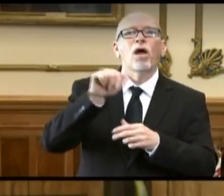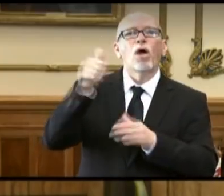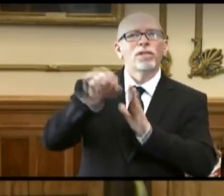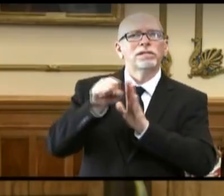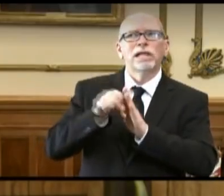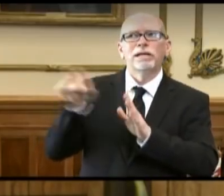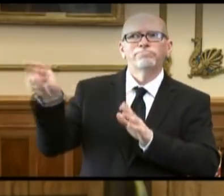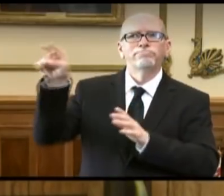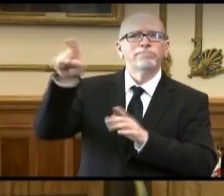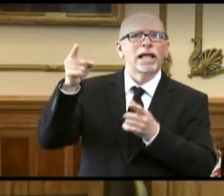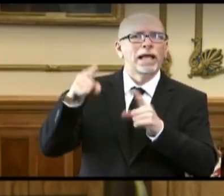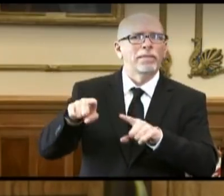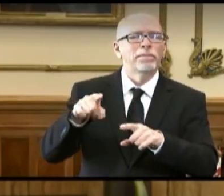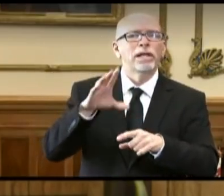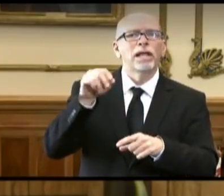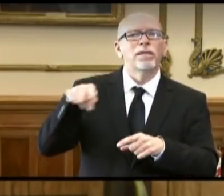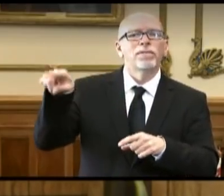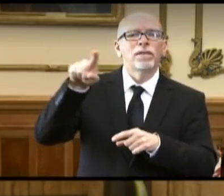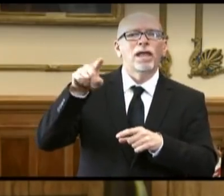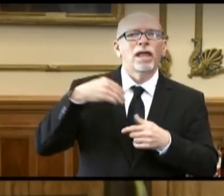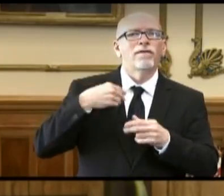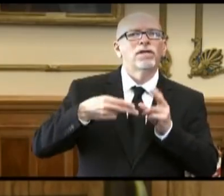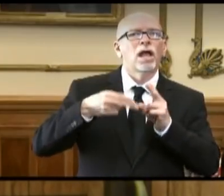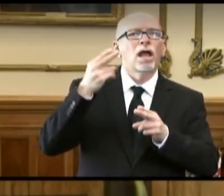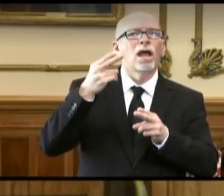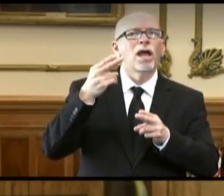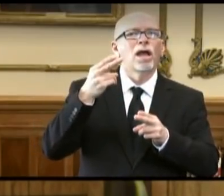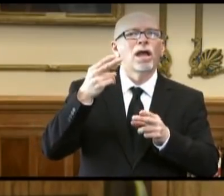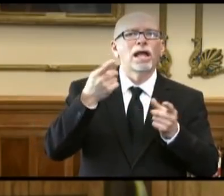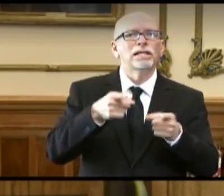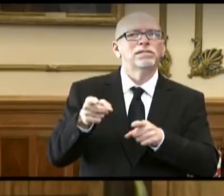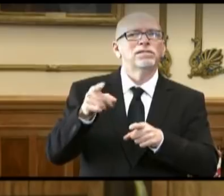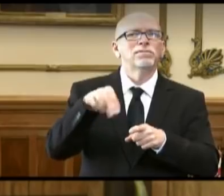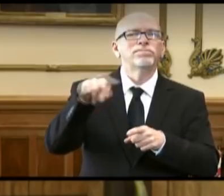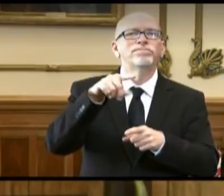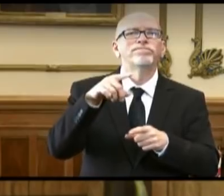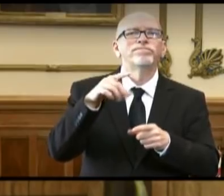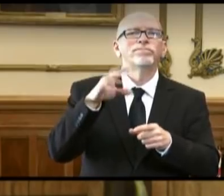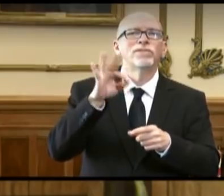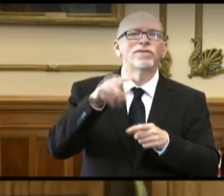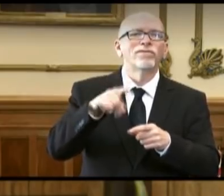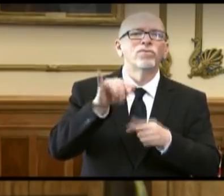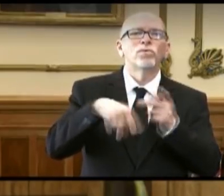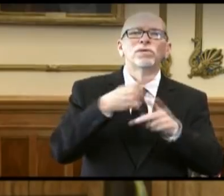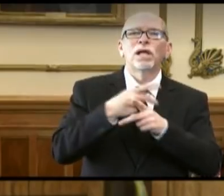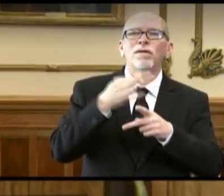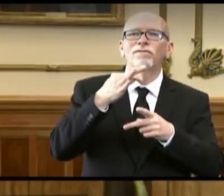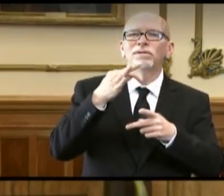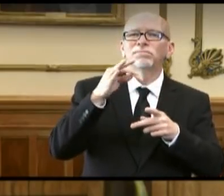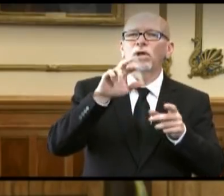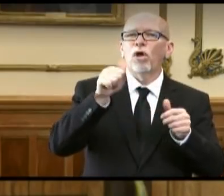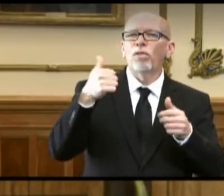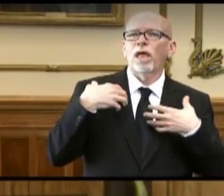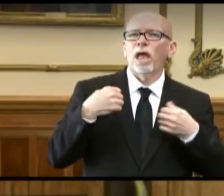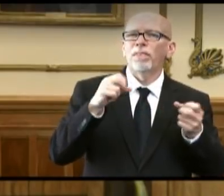NUMBER OF AFRICAN-AMERICANS